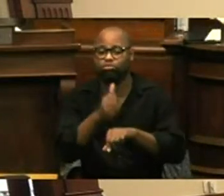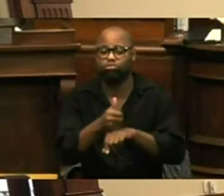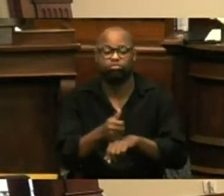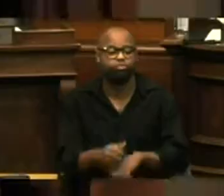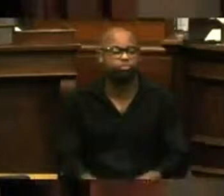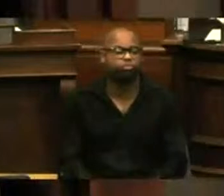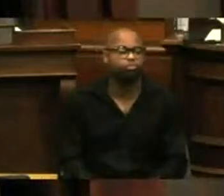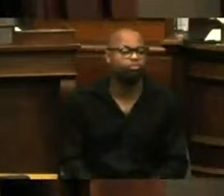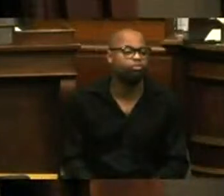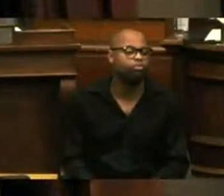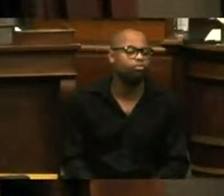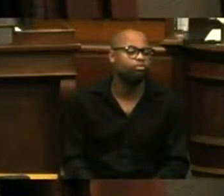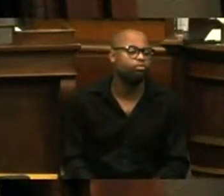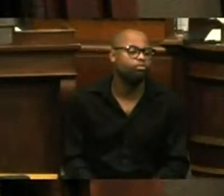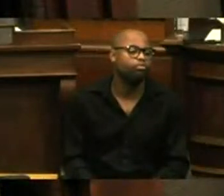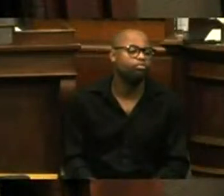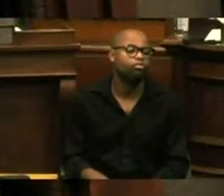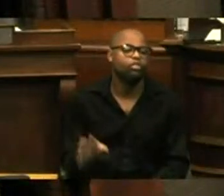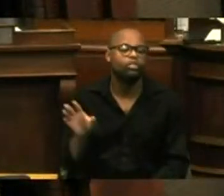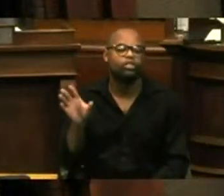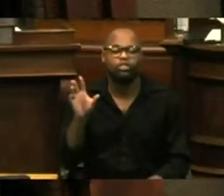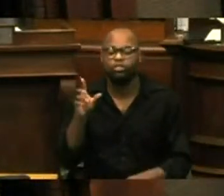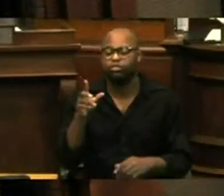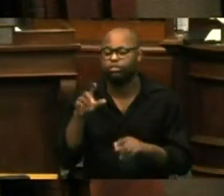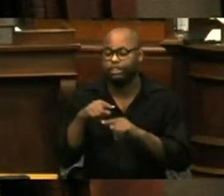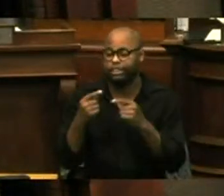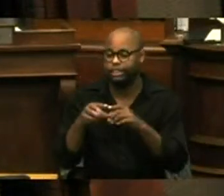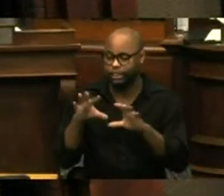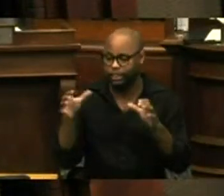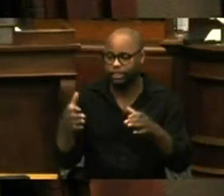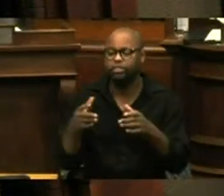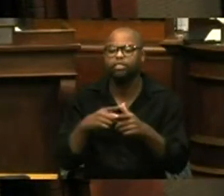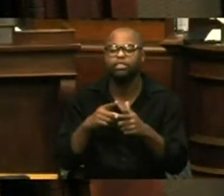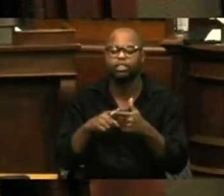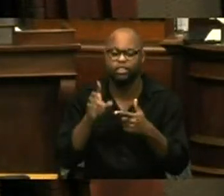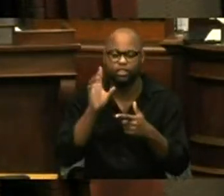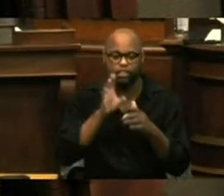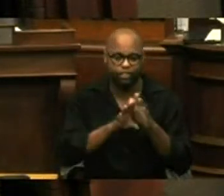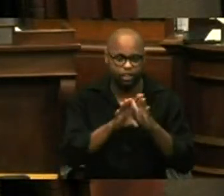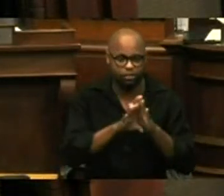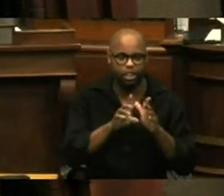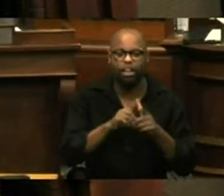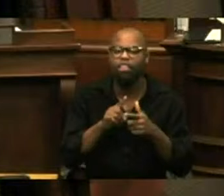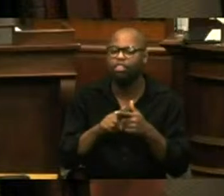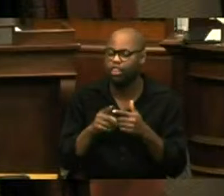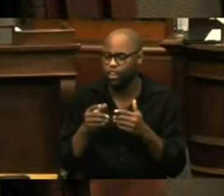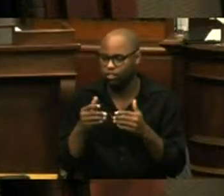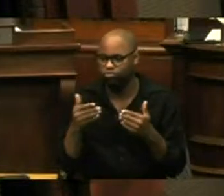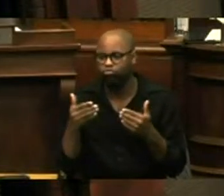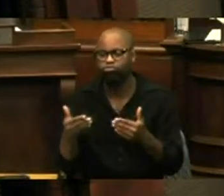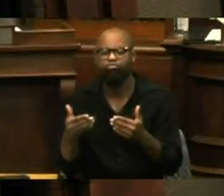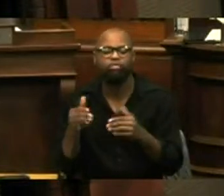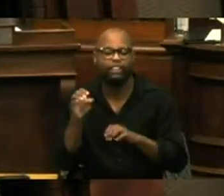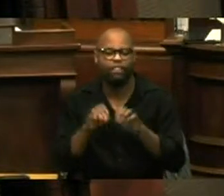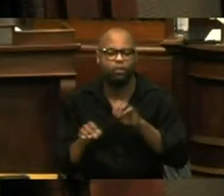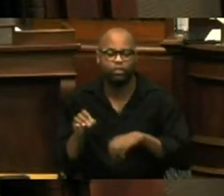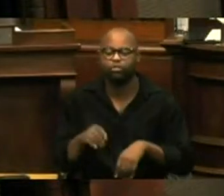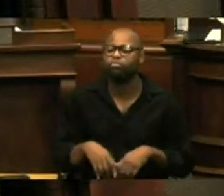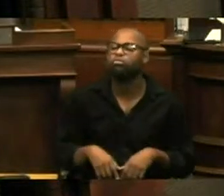we're asking them to just implement. They will develop the evaluation working with the team